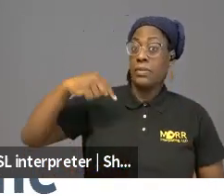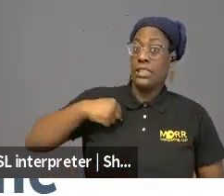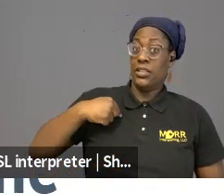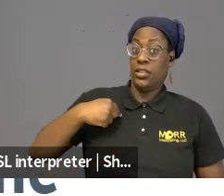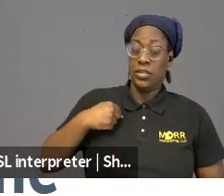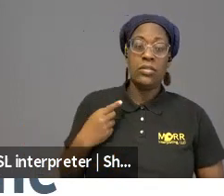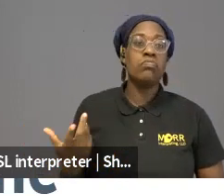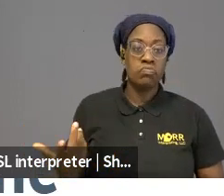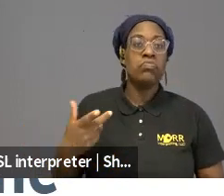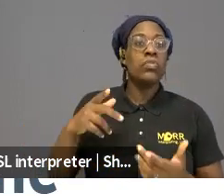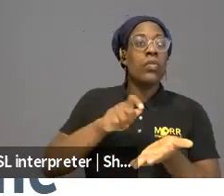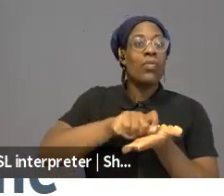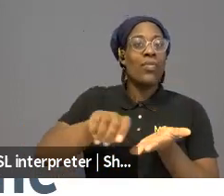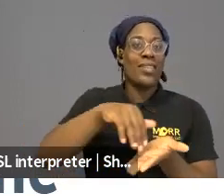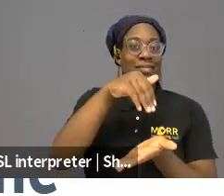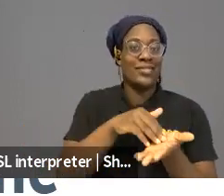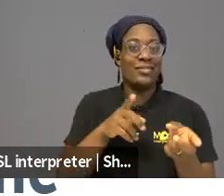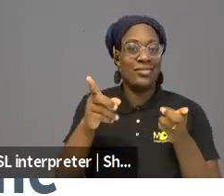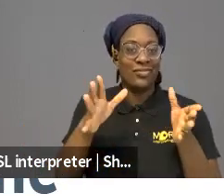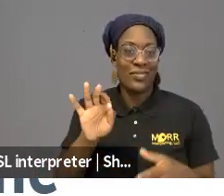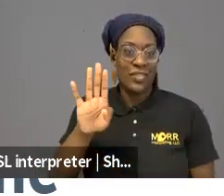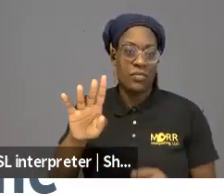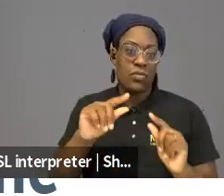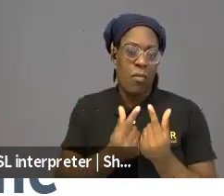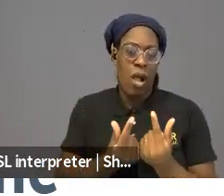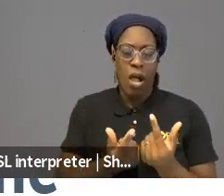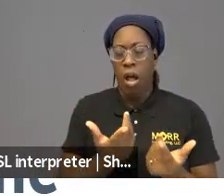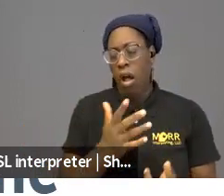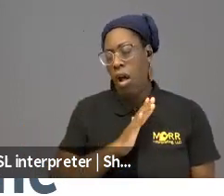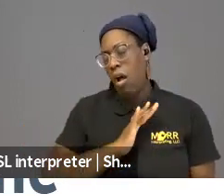able to get some quick answers to questions just about even the day-to-day practical goings on of